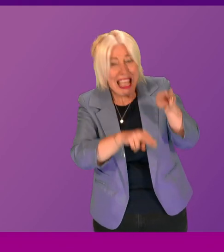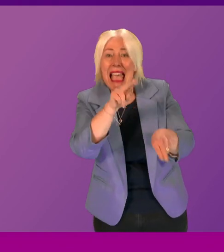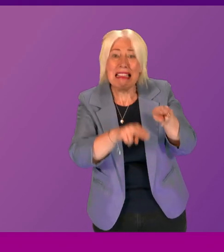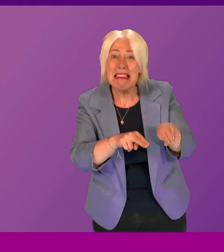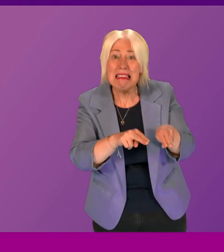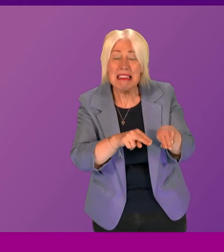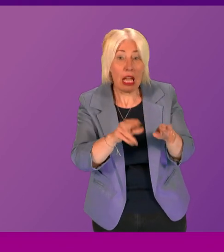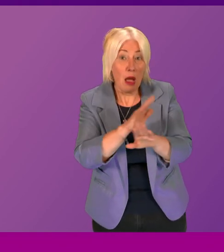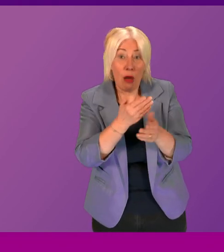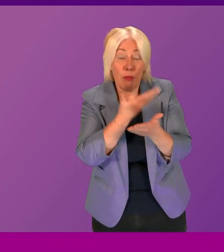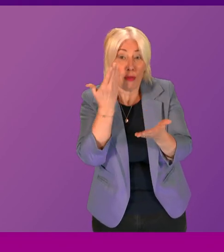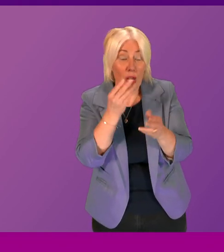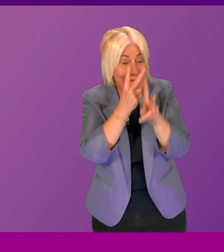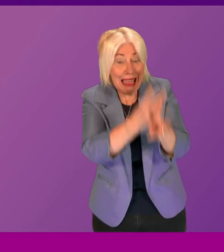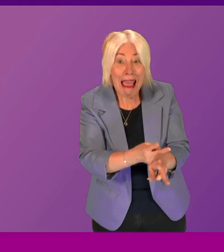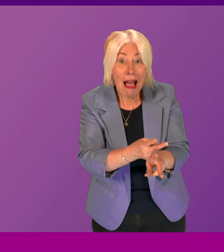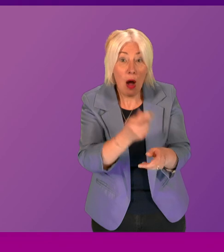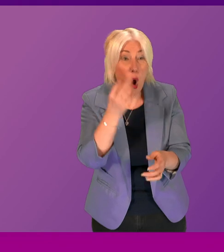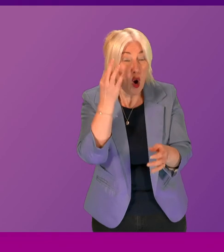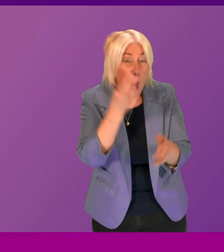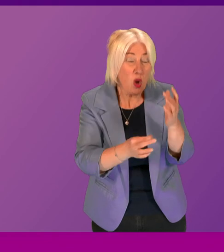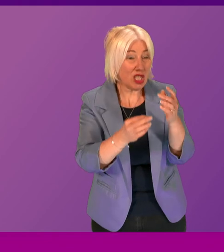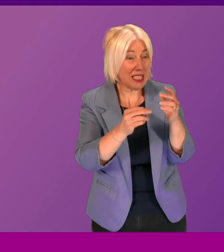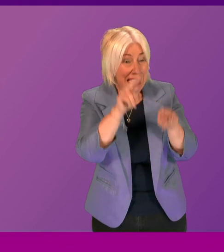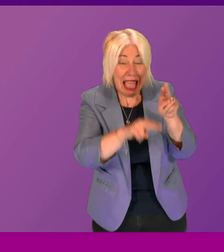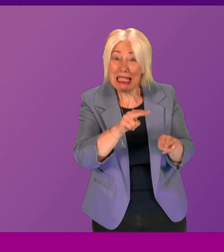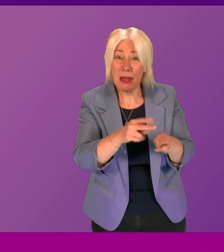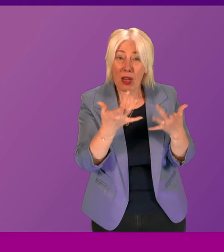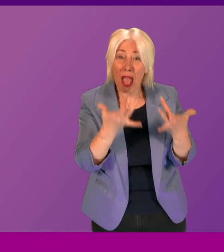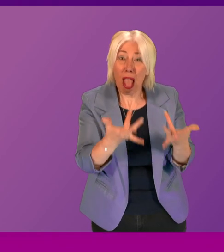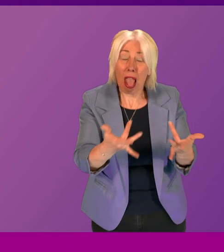mind any care that they might need?